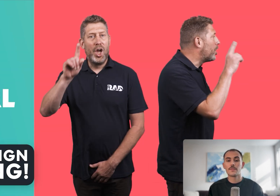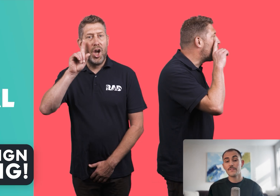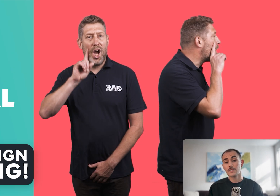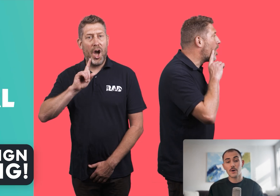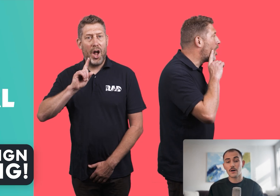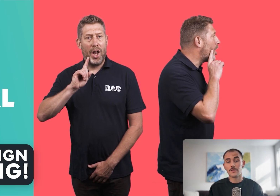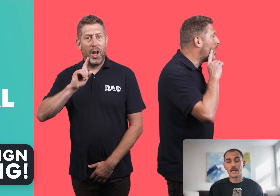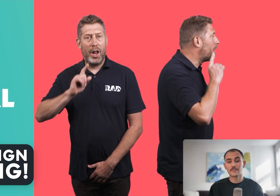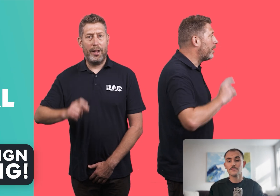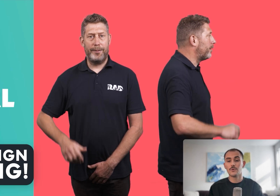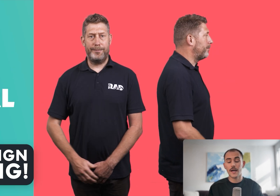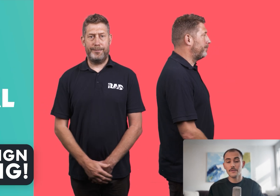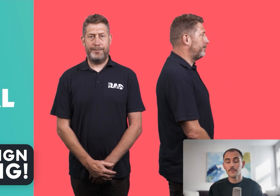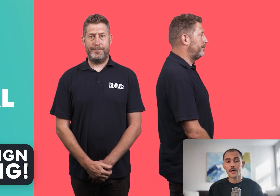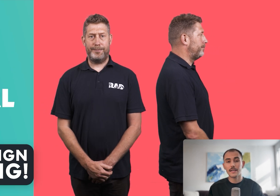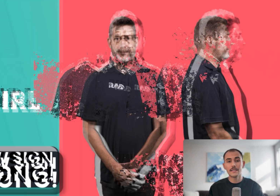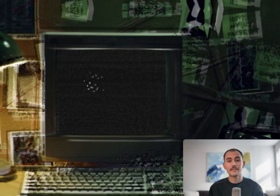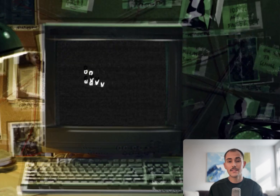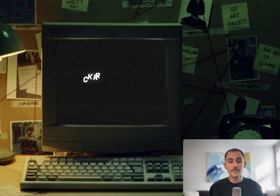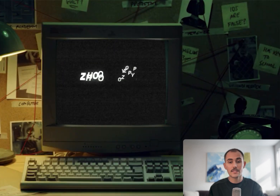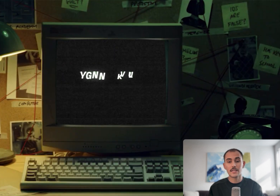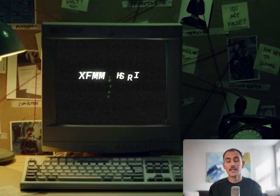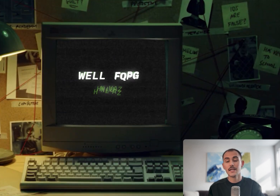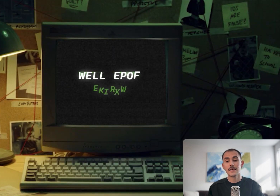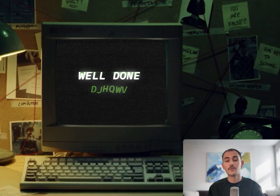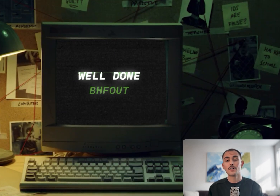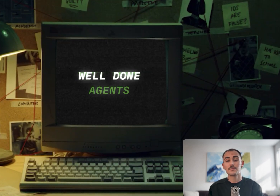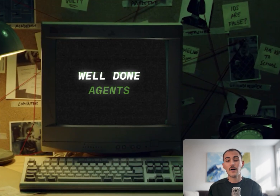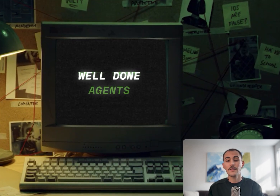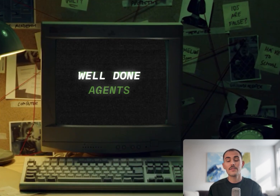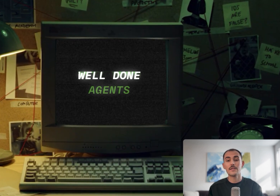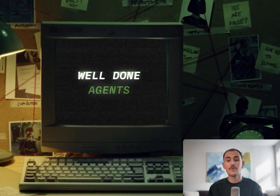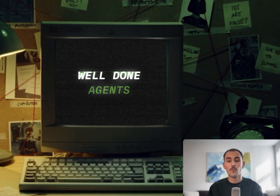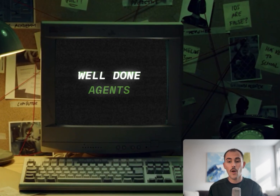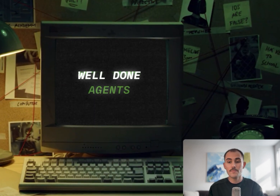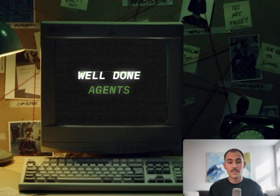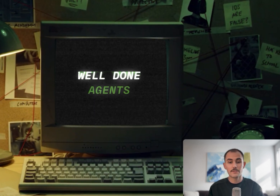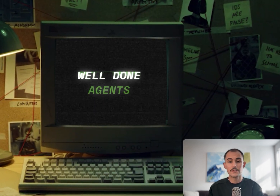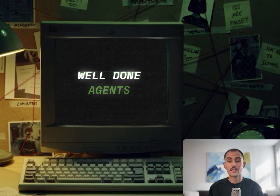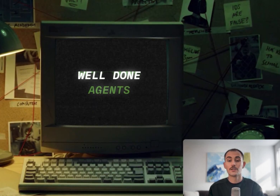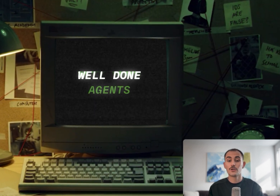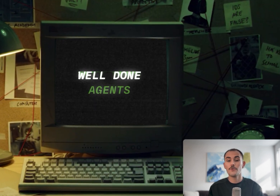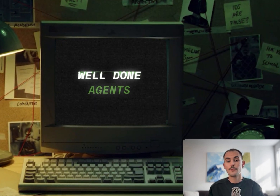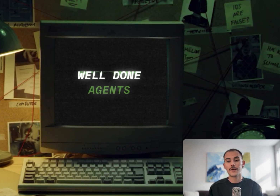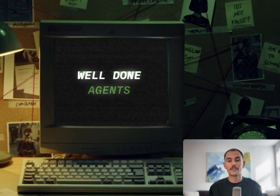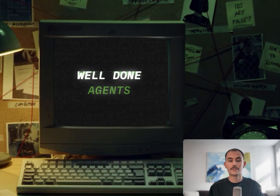The first part of the lesson will end by linking seamlessly into our spy themed web series, CodeBreakers.